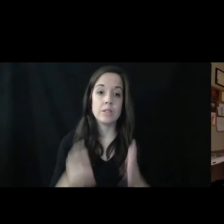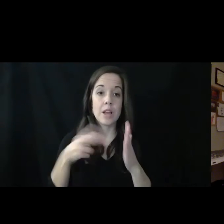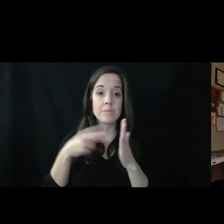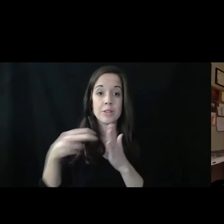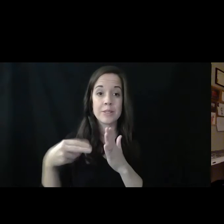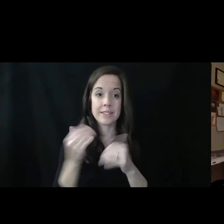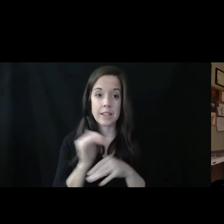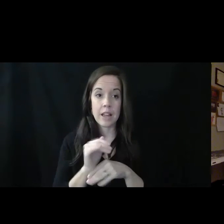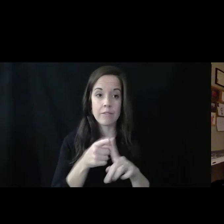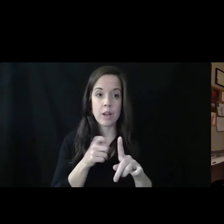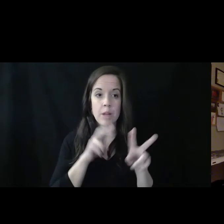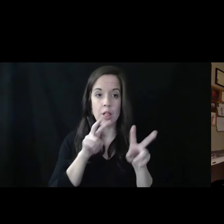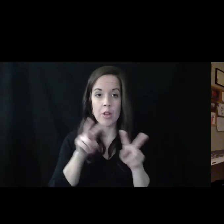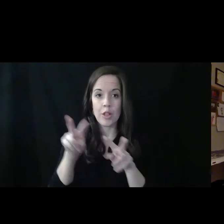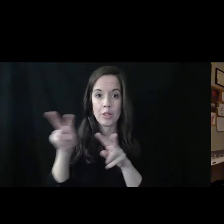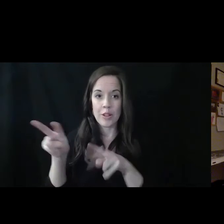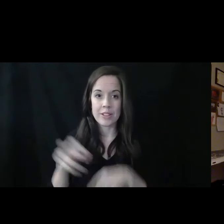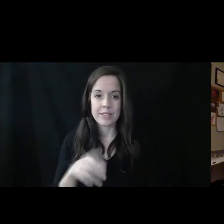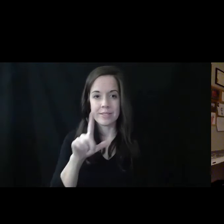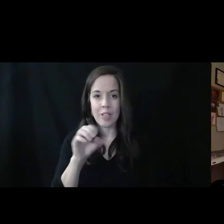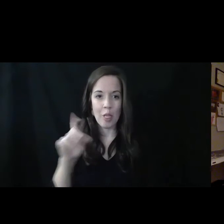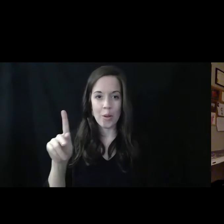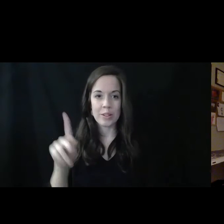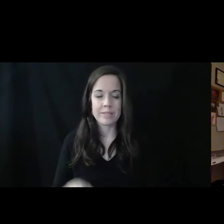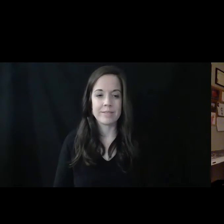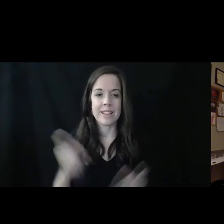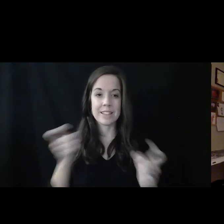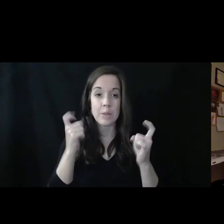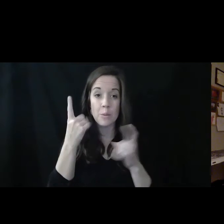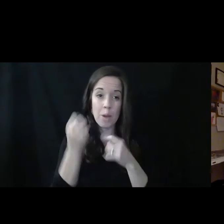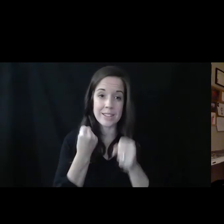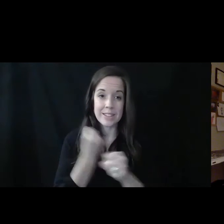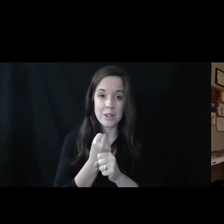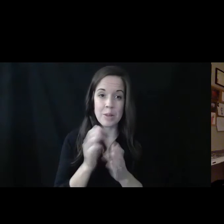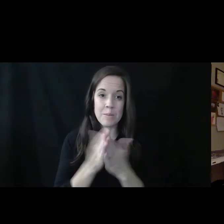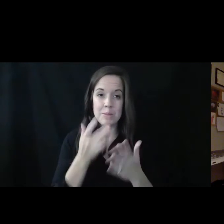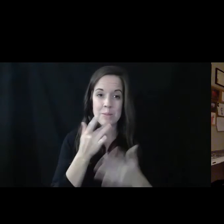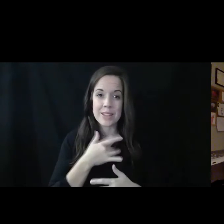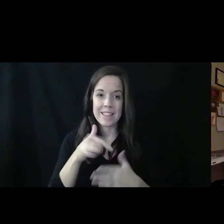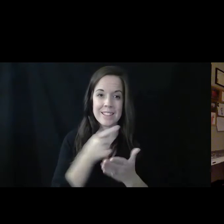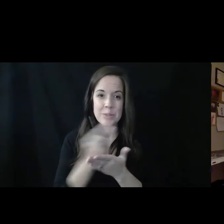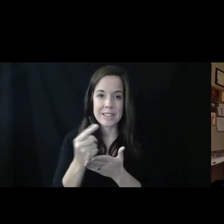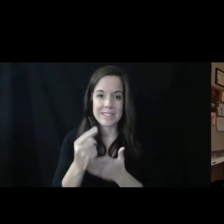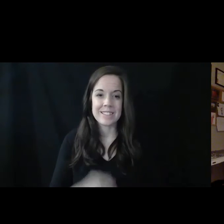Look, which celebrates its one-year book birthday this week, so that just makes it, I don’t know,